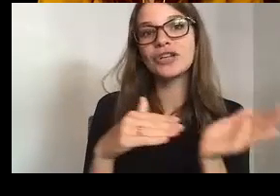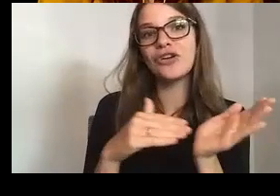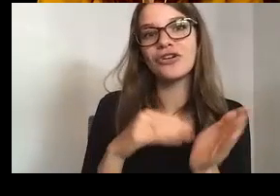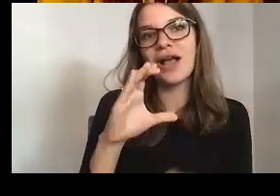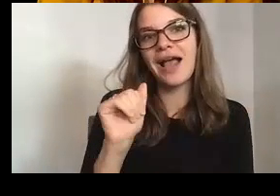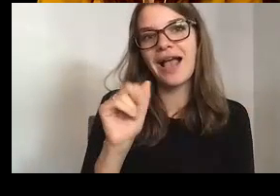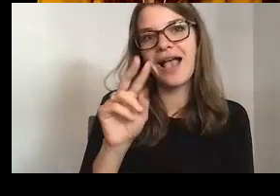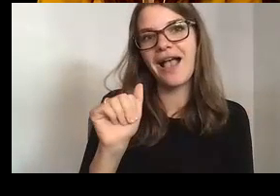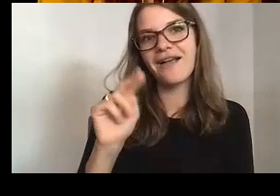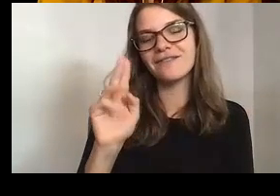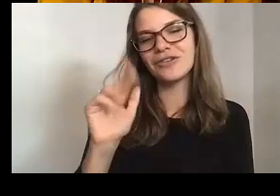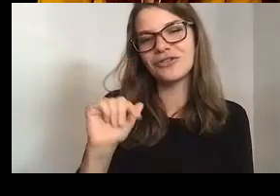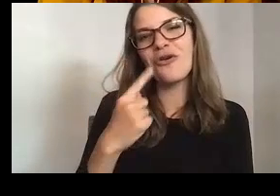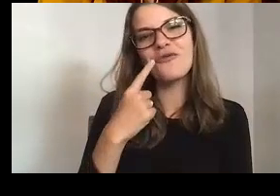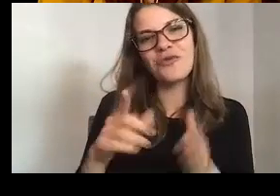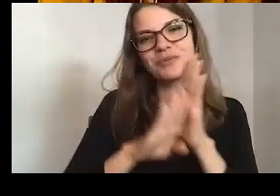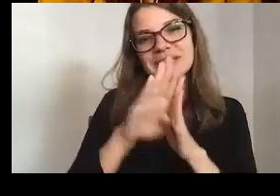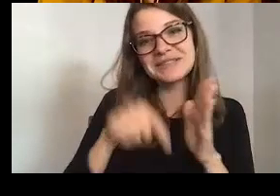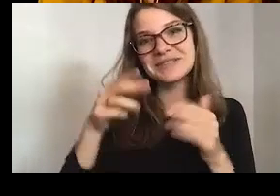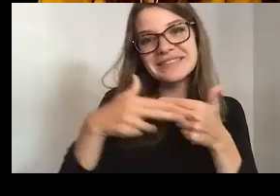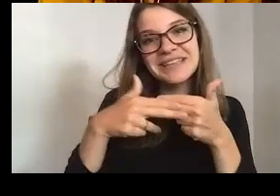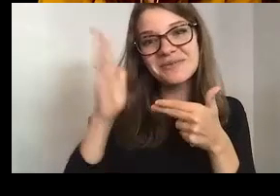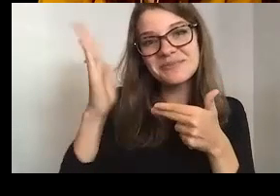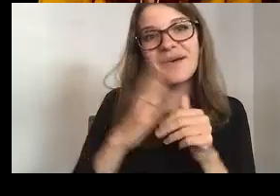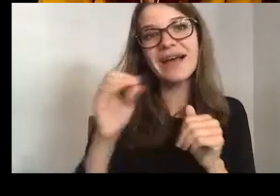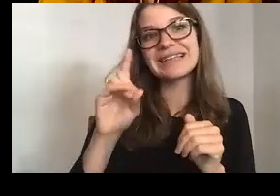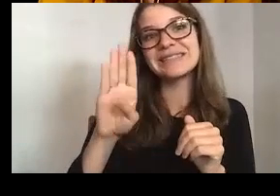developing this presentation and also our dbp psychology team and